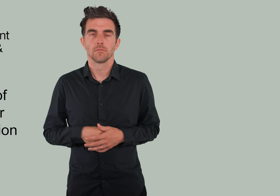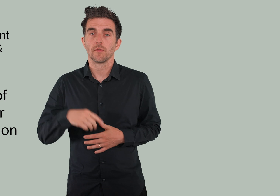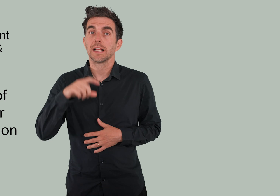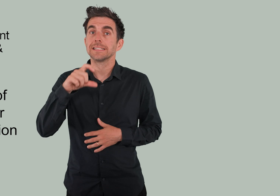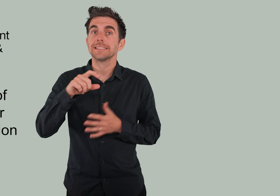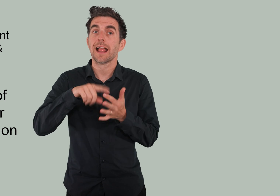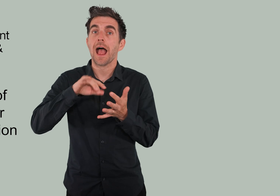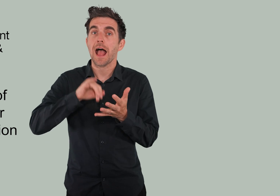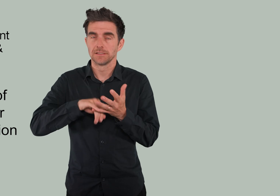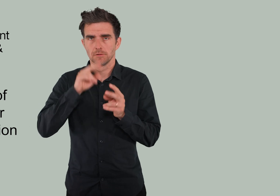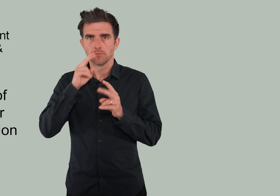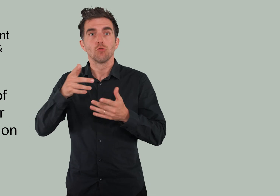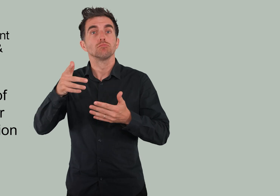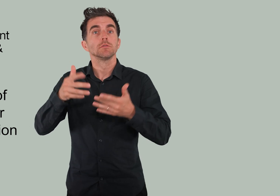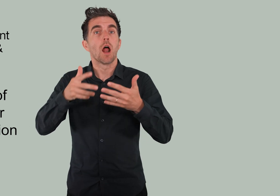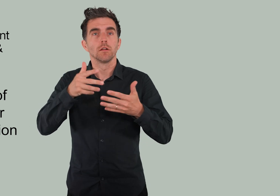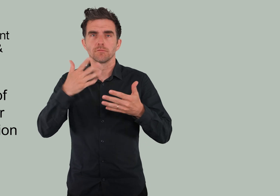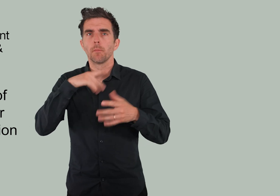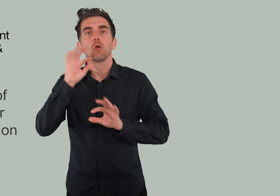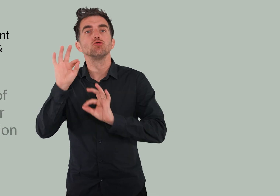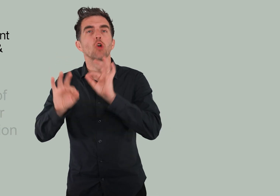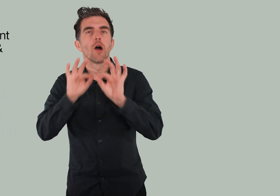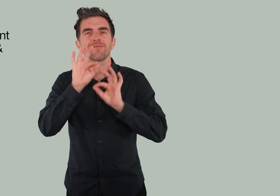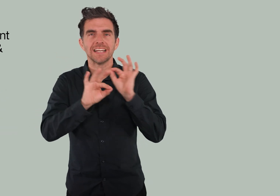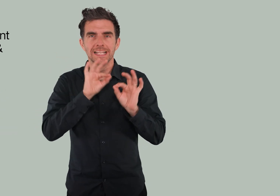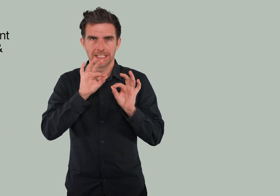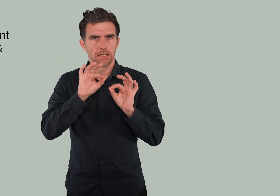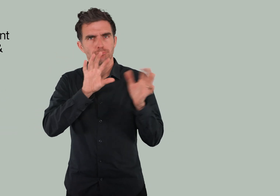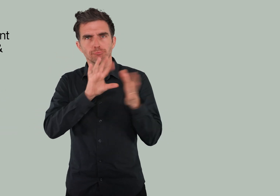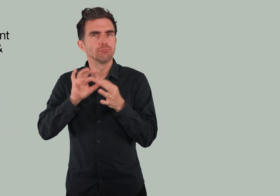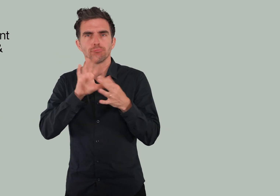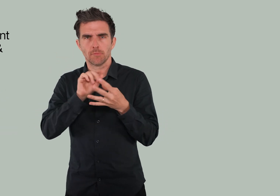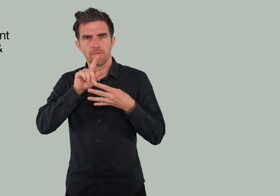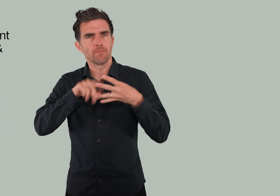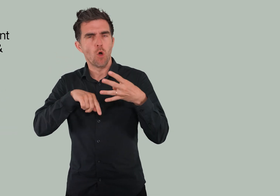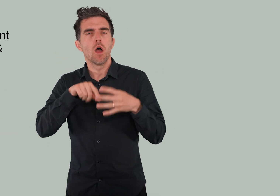6.4 The CES presents results from survey questions that map to four